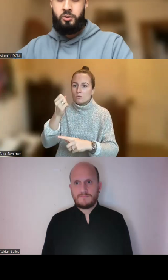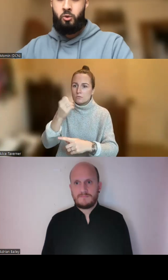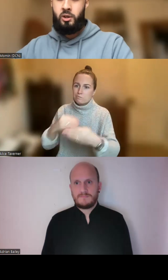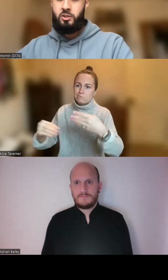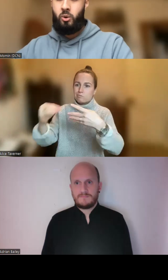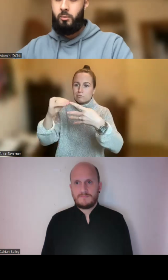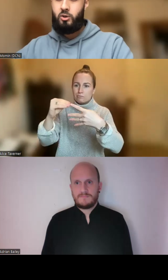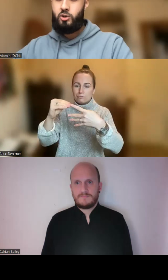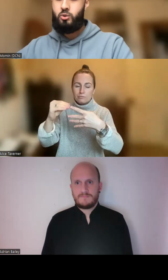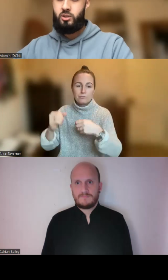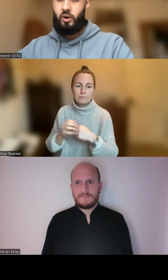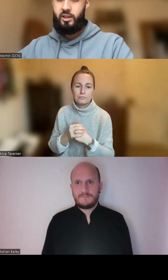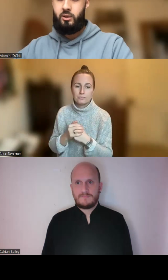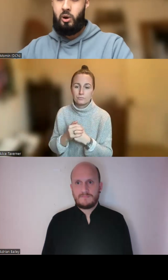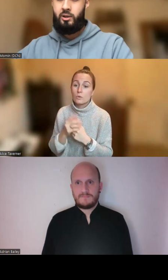With Google, it's all about choosing the right keyword.